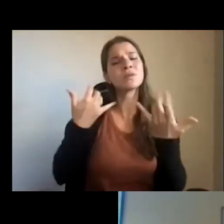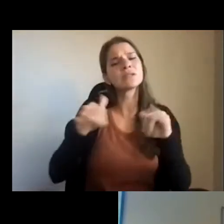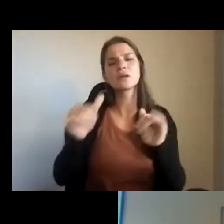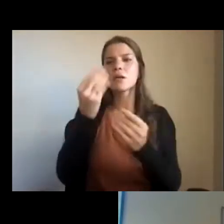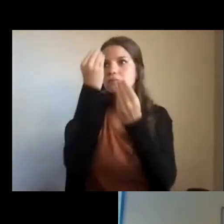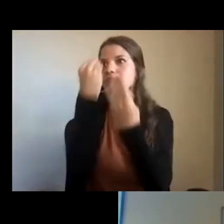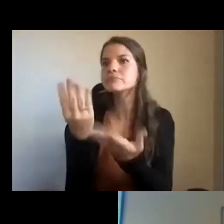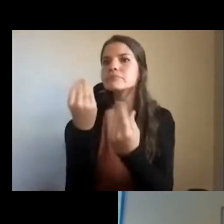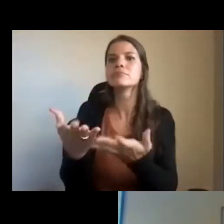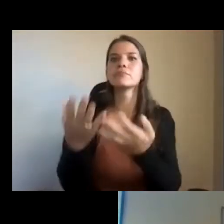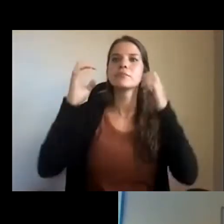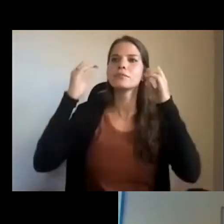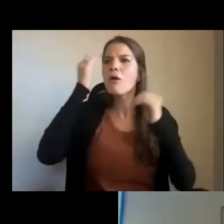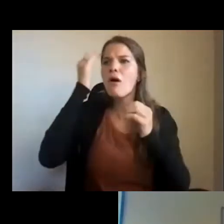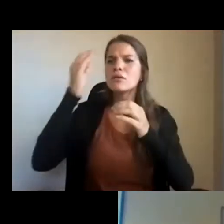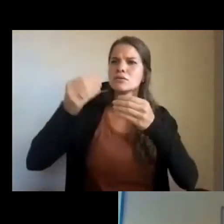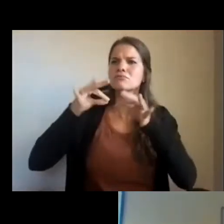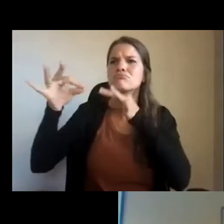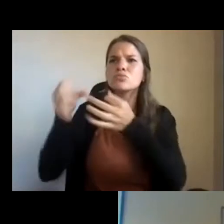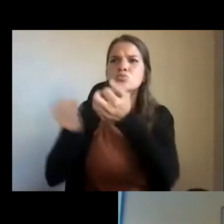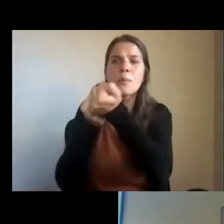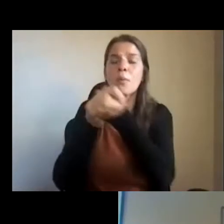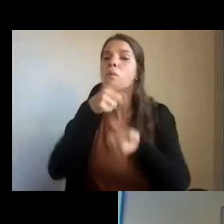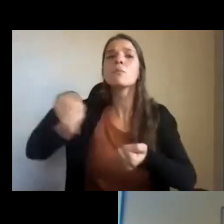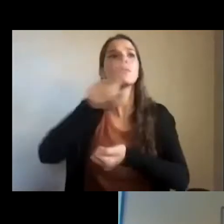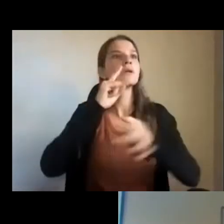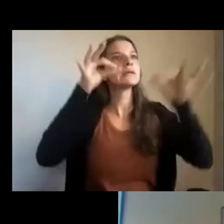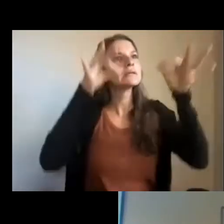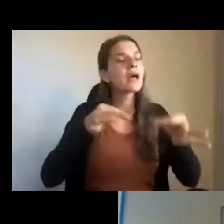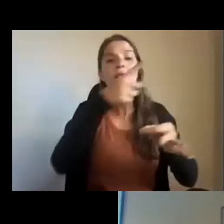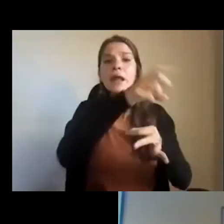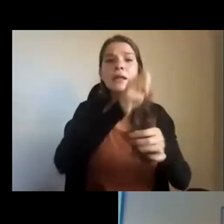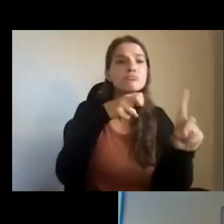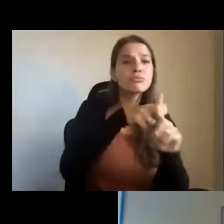to make the decision in their own time. To go talk to their primary care physicians, and make a